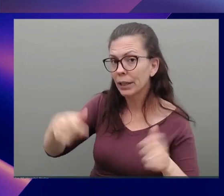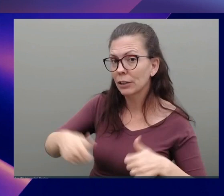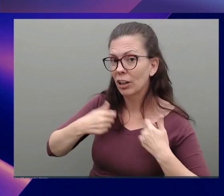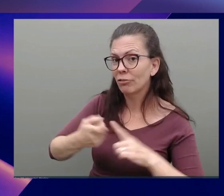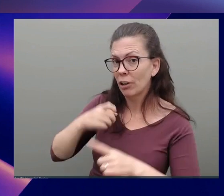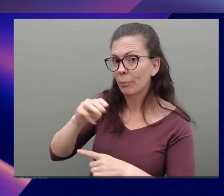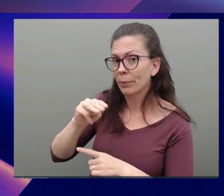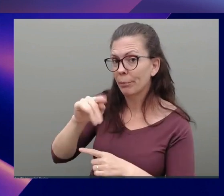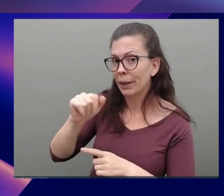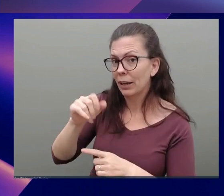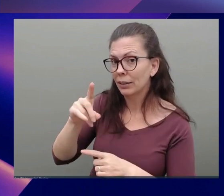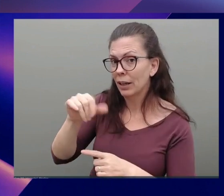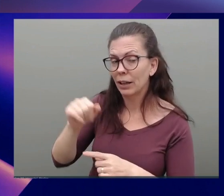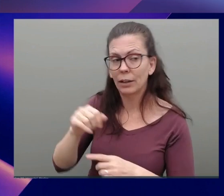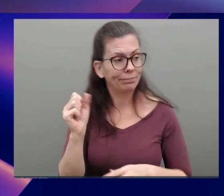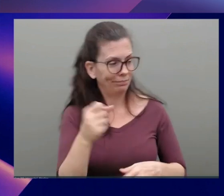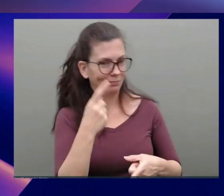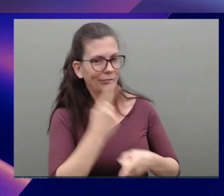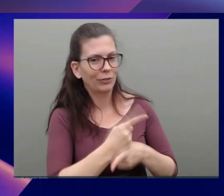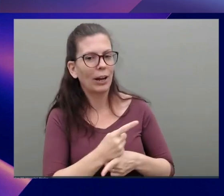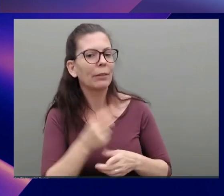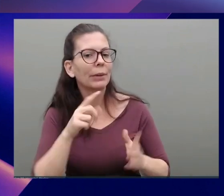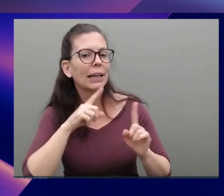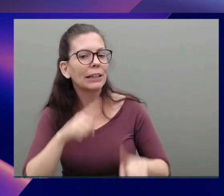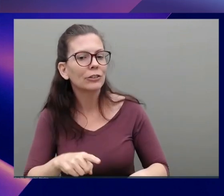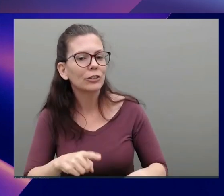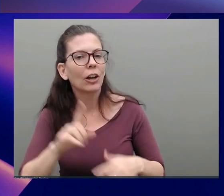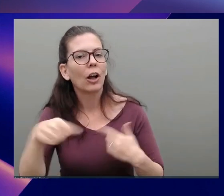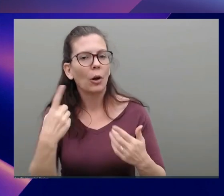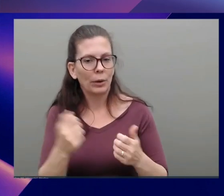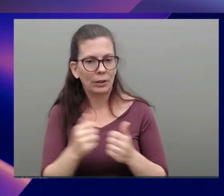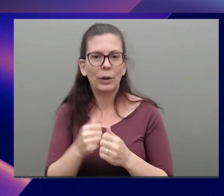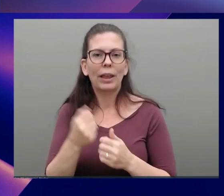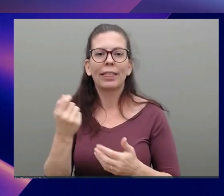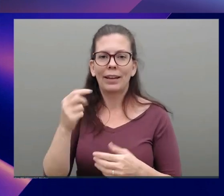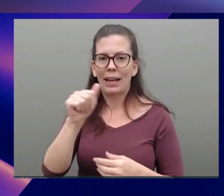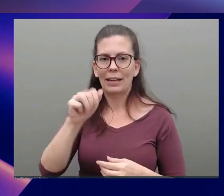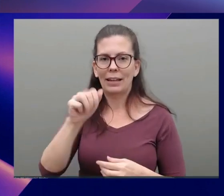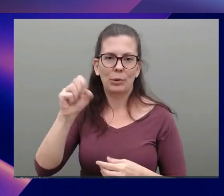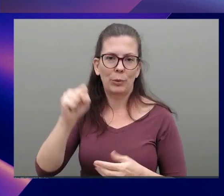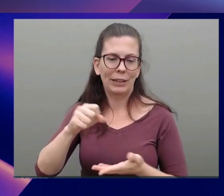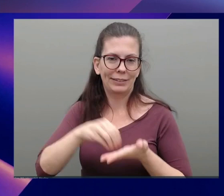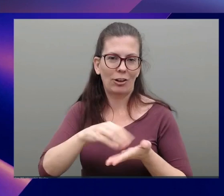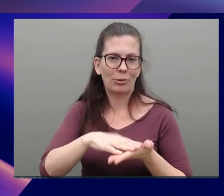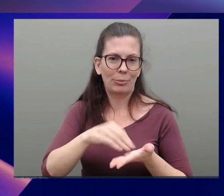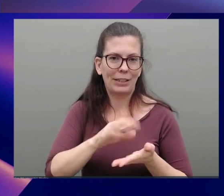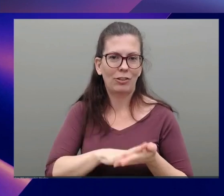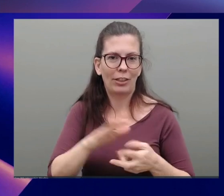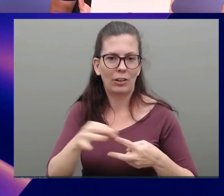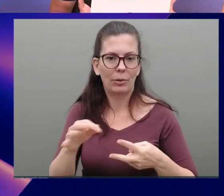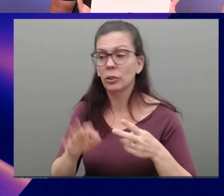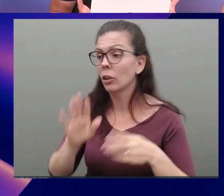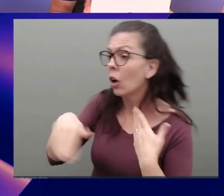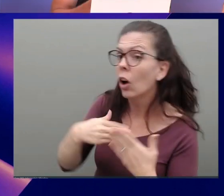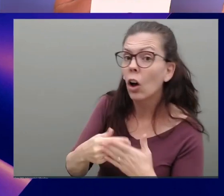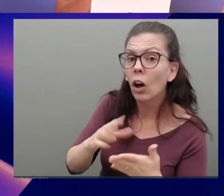So let me answer that always with the AWS documentation on the option. All learners, all viewers, you are correct.